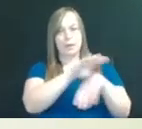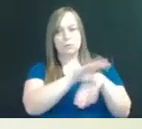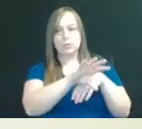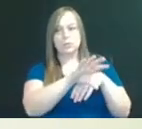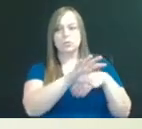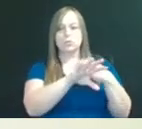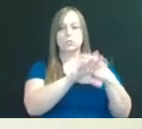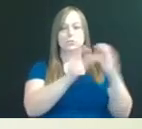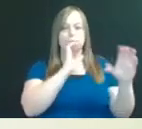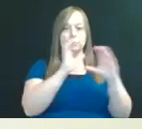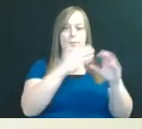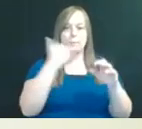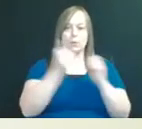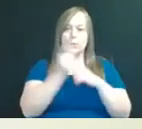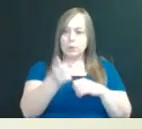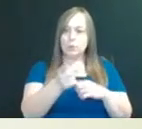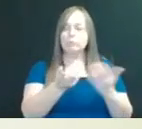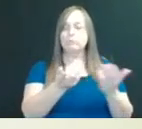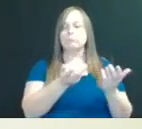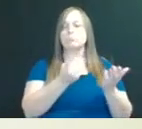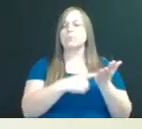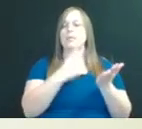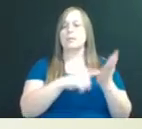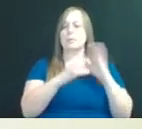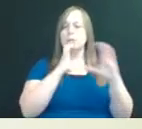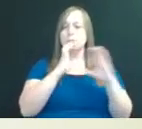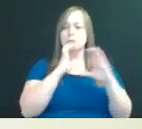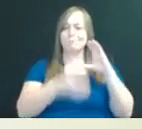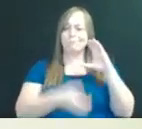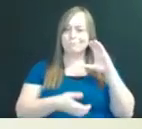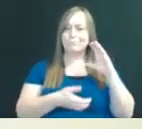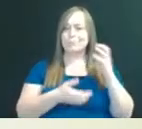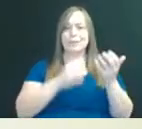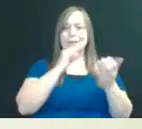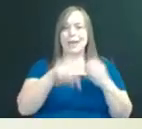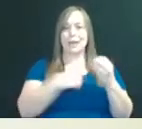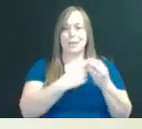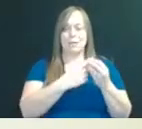to communicate better with you. Sometimes those communication problems are not about the lack of communication,